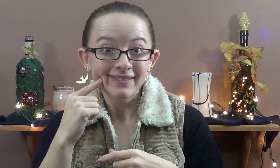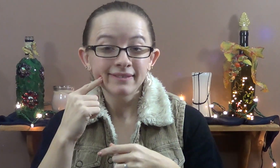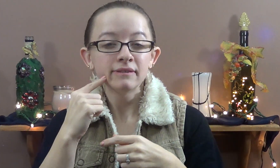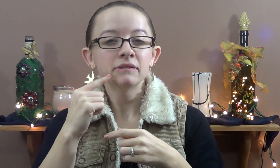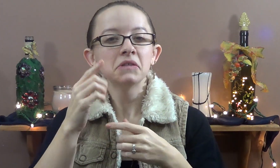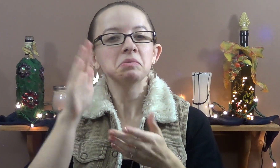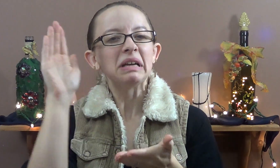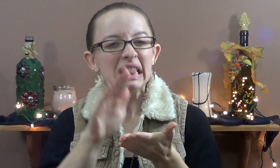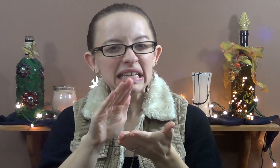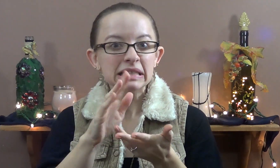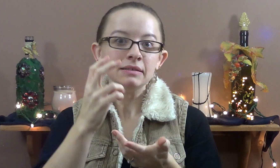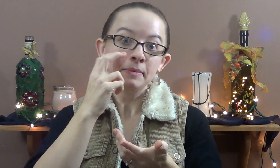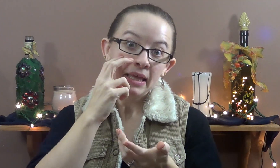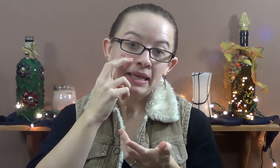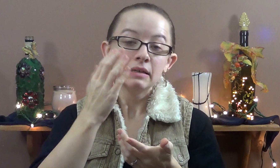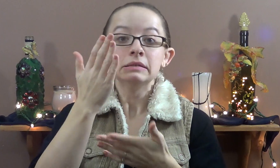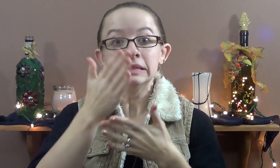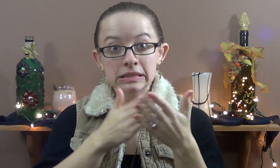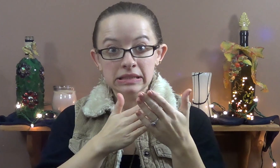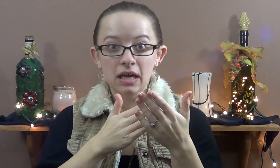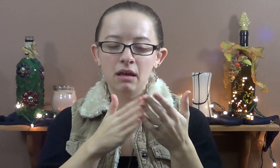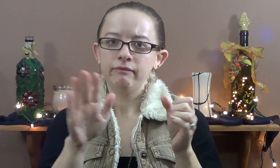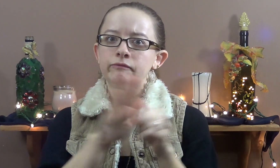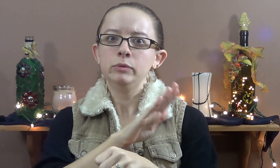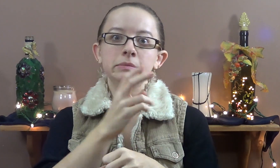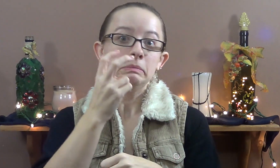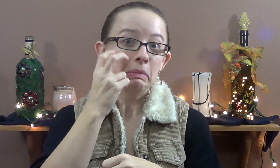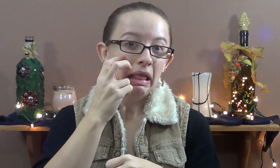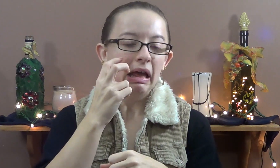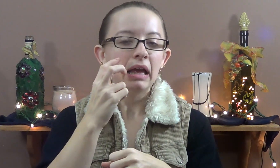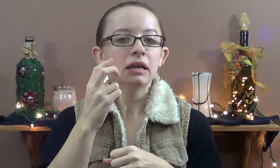Some people may be more deaf and less blind.